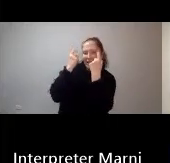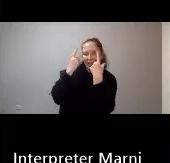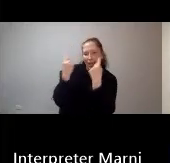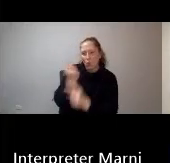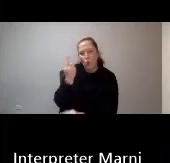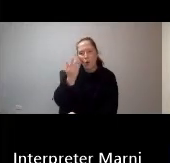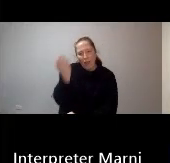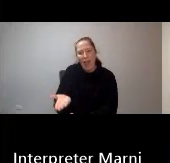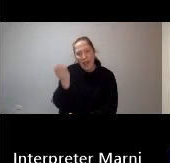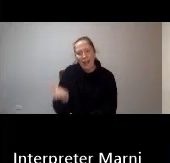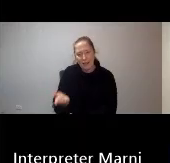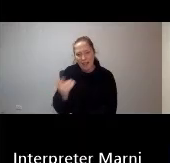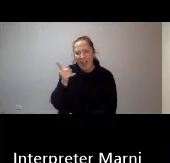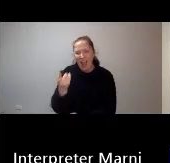and their level of adaptive behaviour.